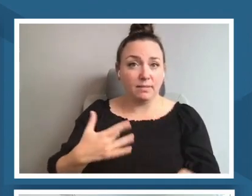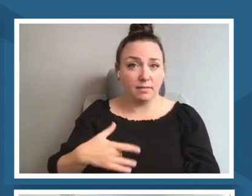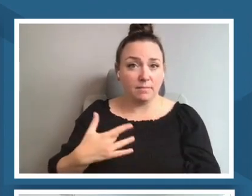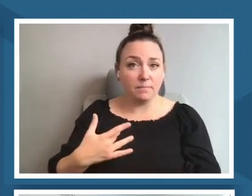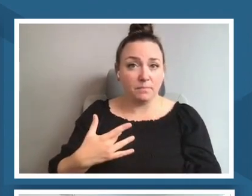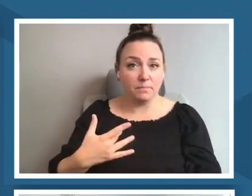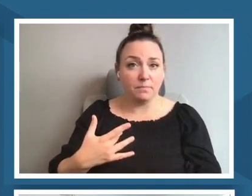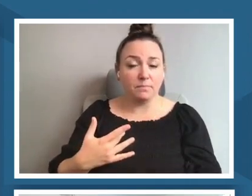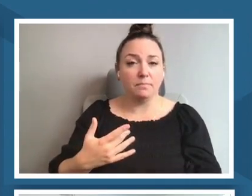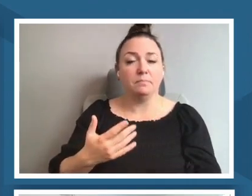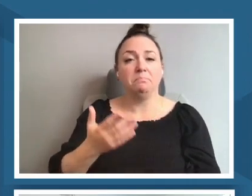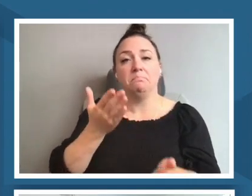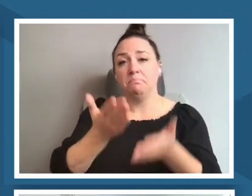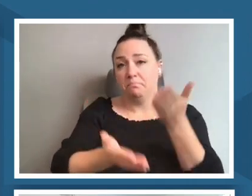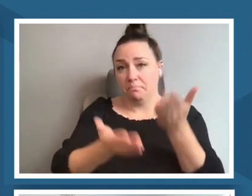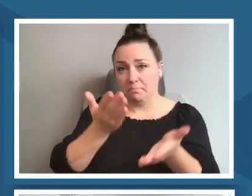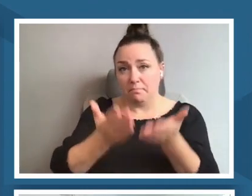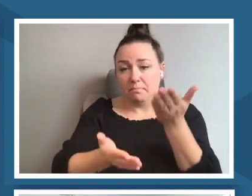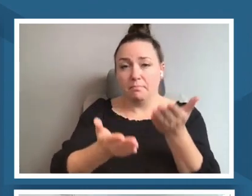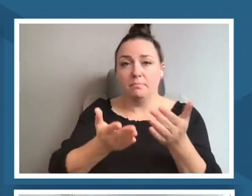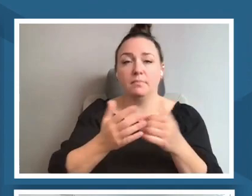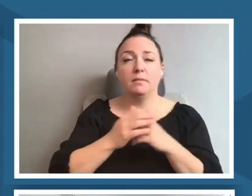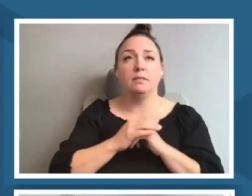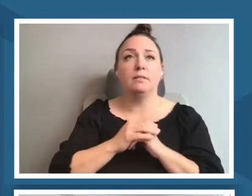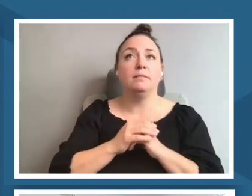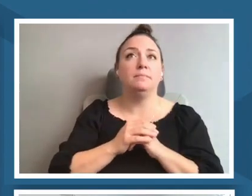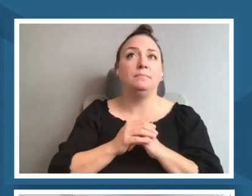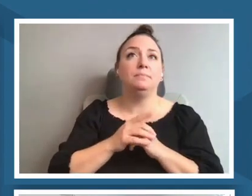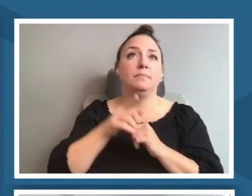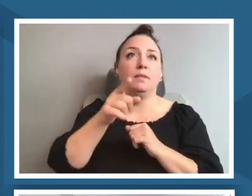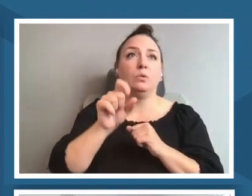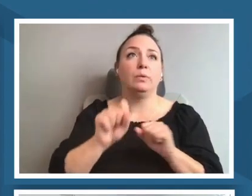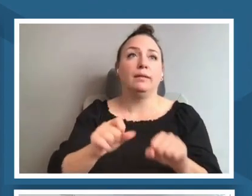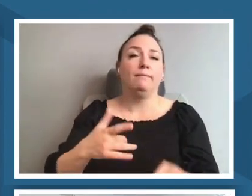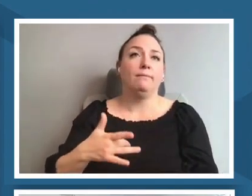perhaps you notice the connection